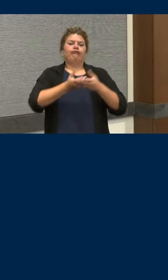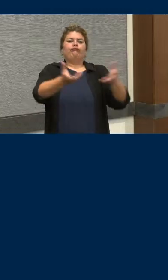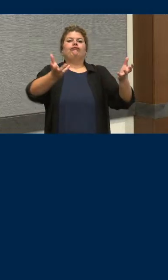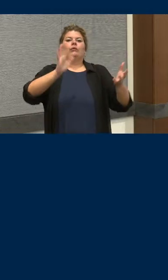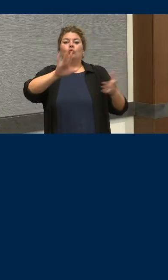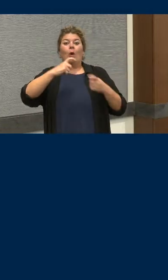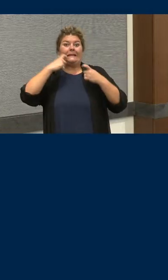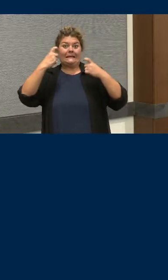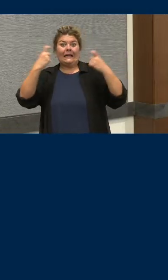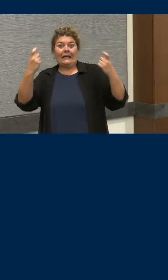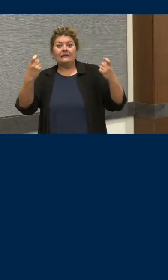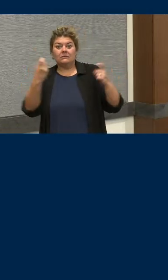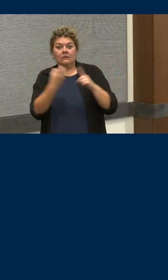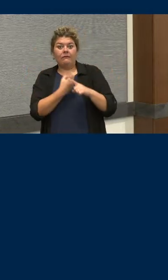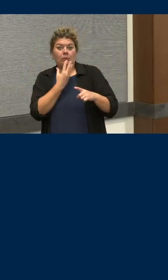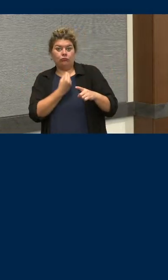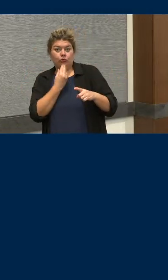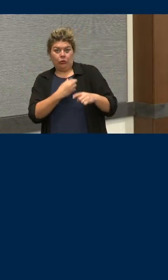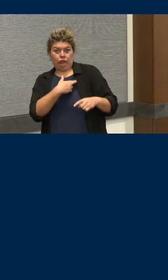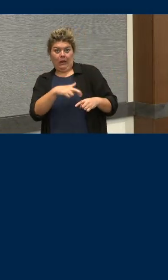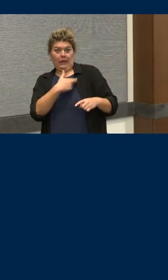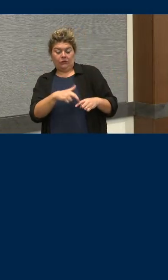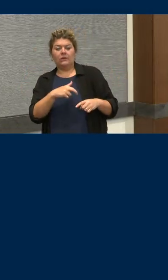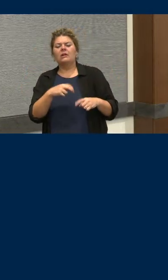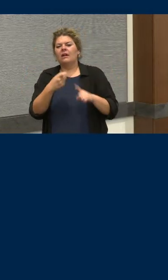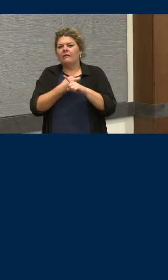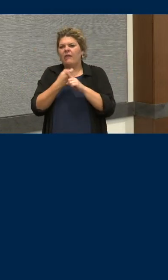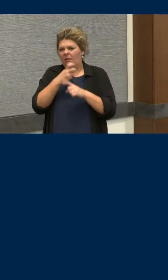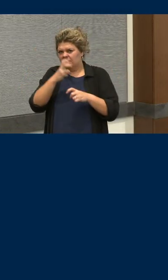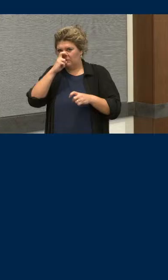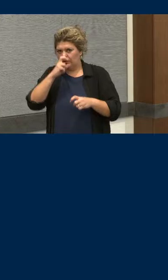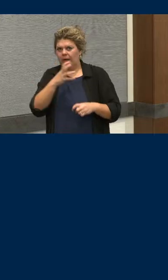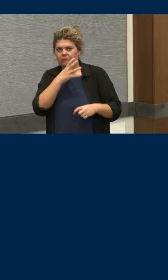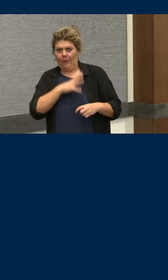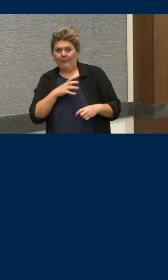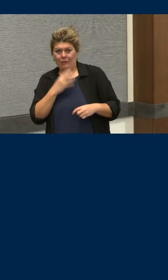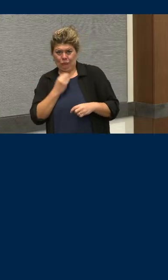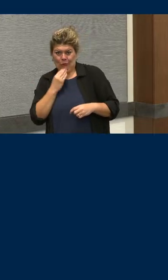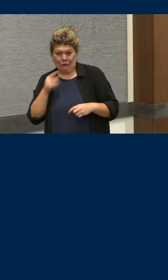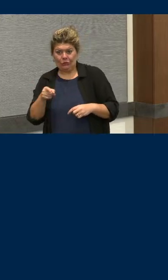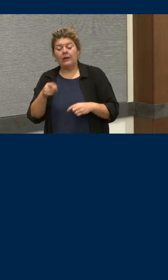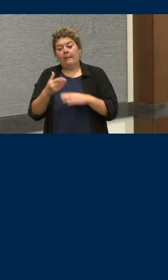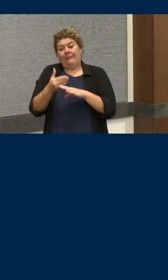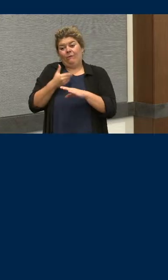Jewish women in Eastern Europe before being adopted by men. It